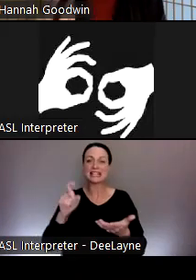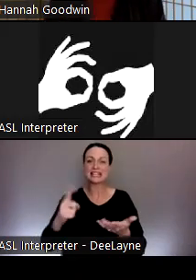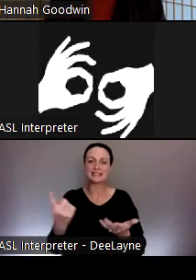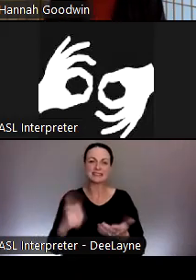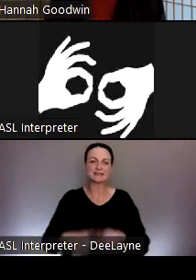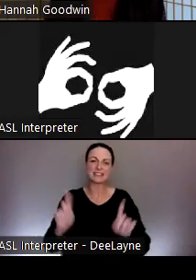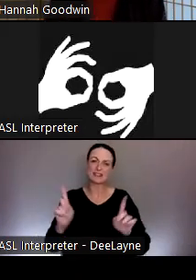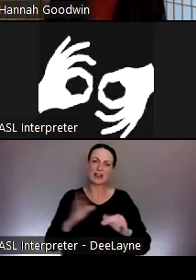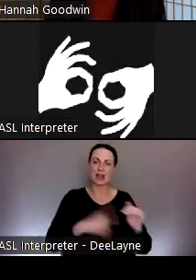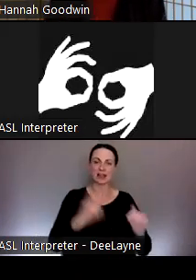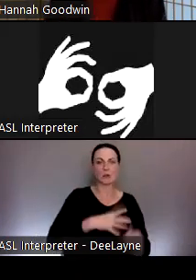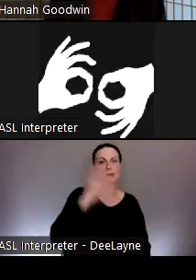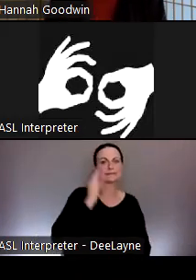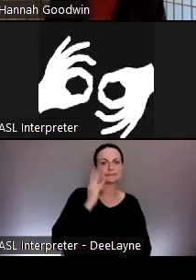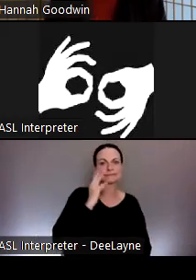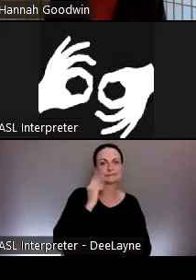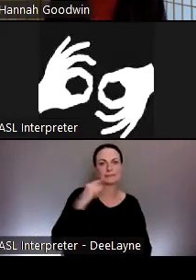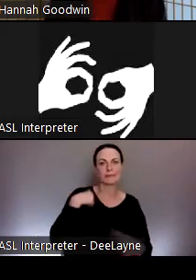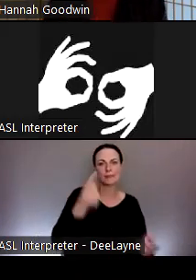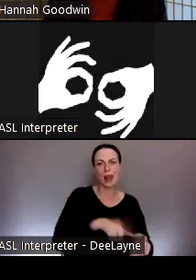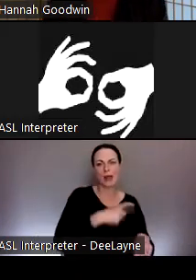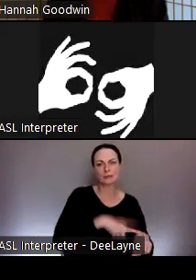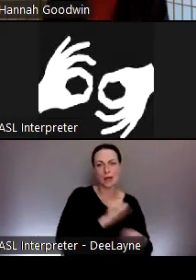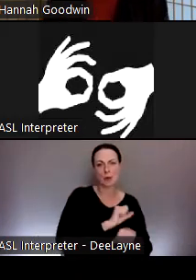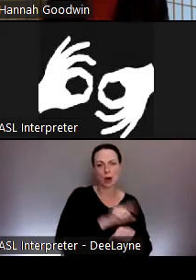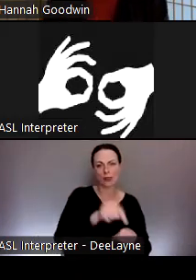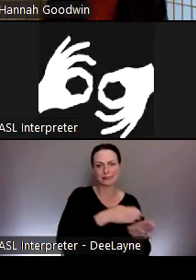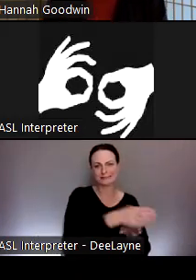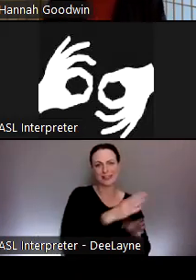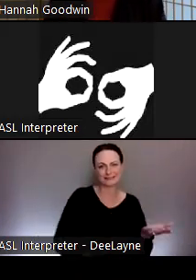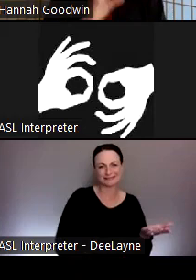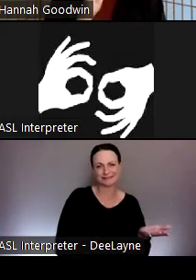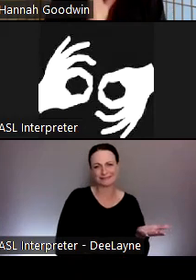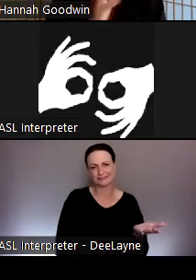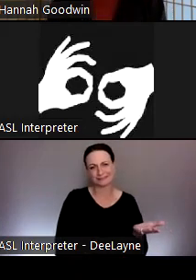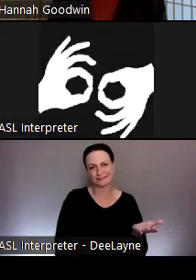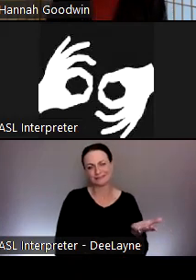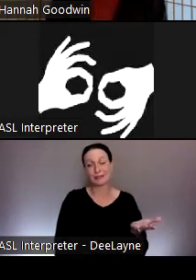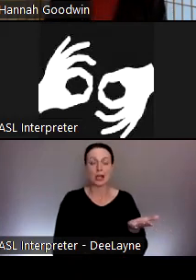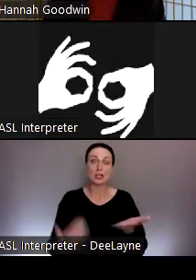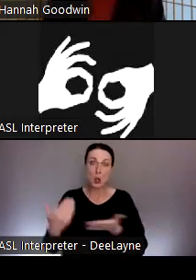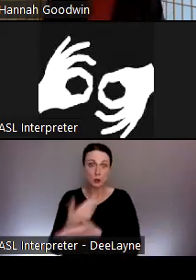than someone who's been in the field for a long time. So new content, really important.